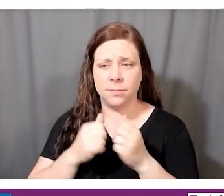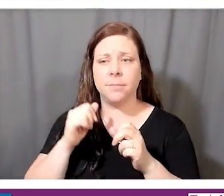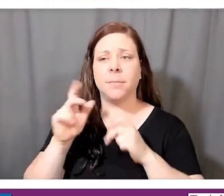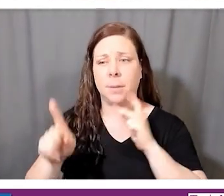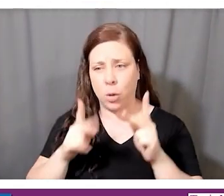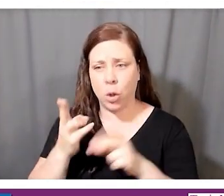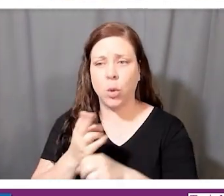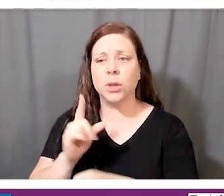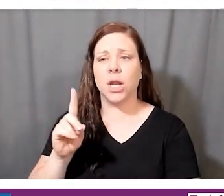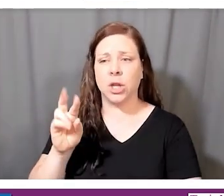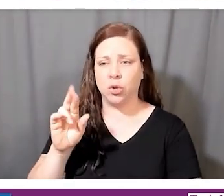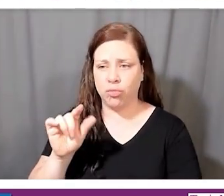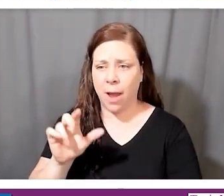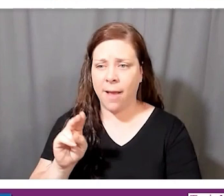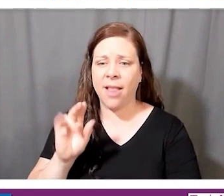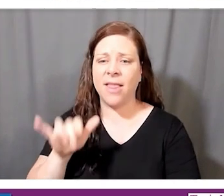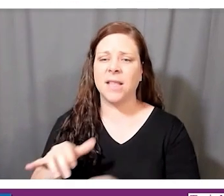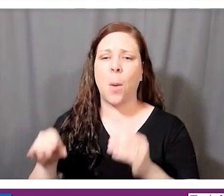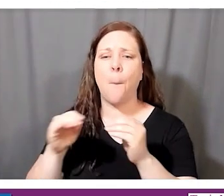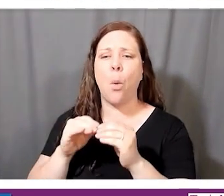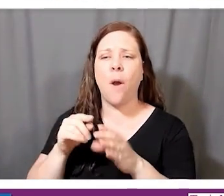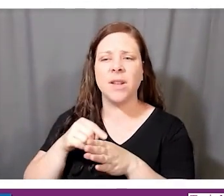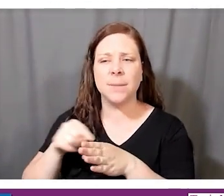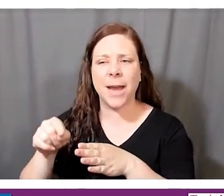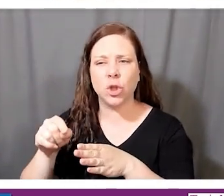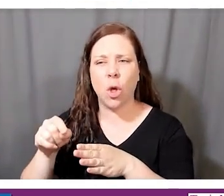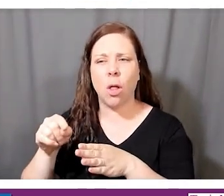I do think that's one of our more like special proctored exam situations,